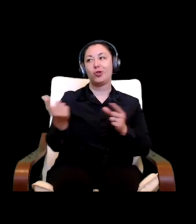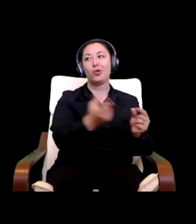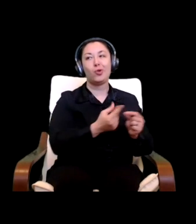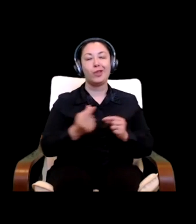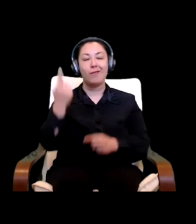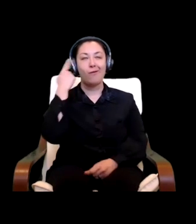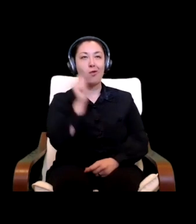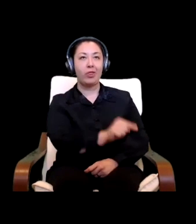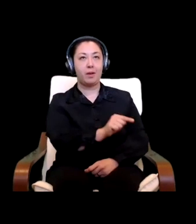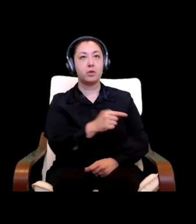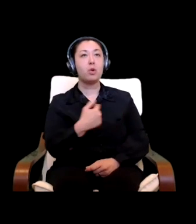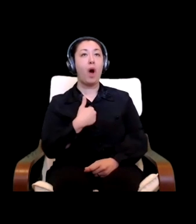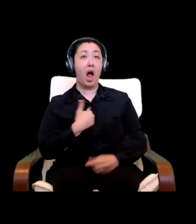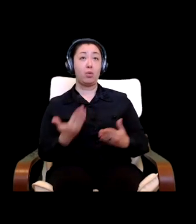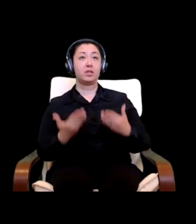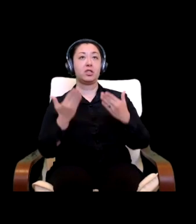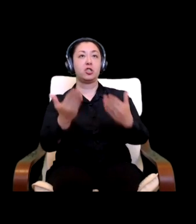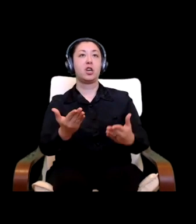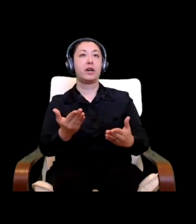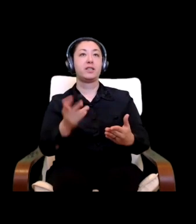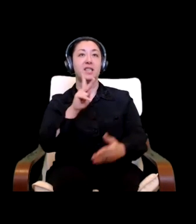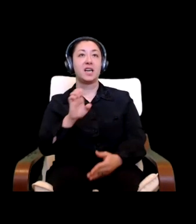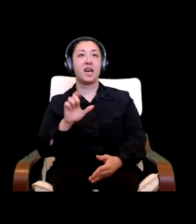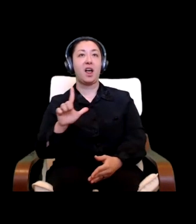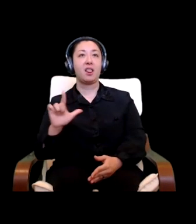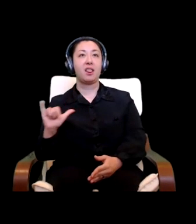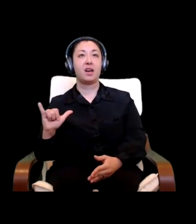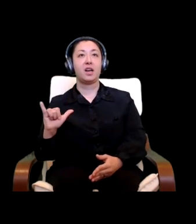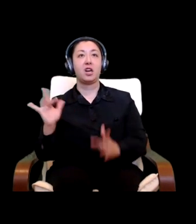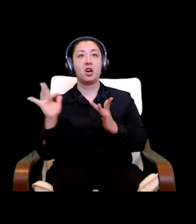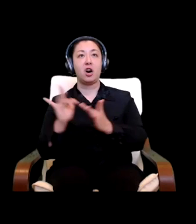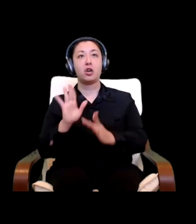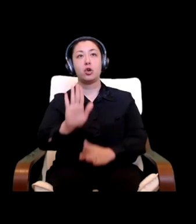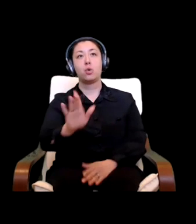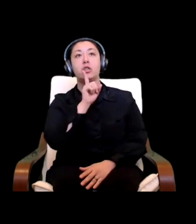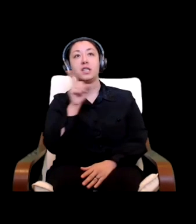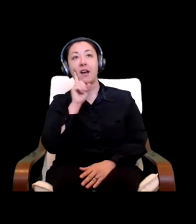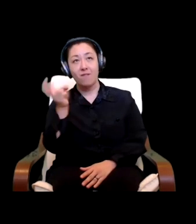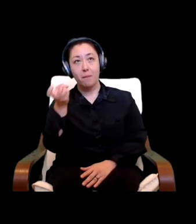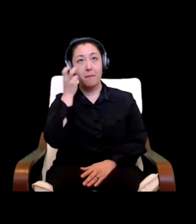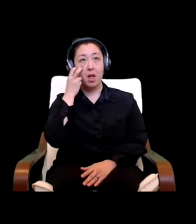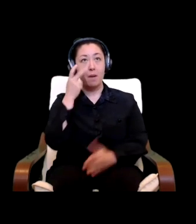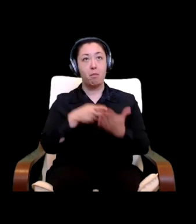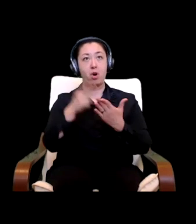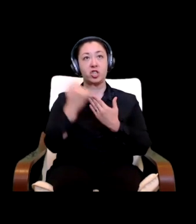Kelly, that you contact your Deafblind project. Not every state has intervention training